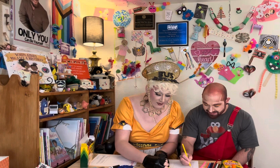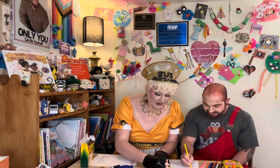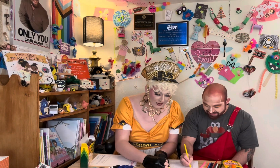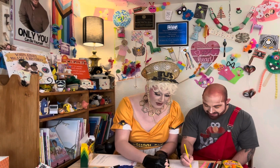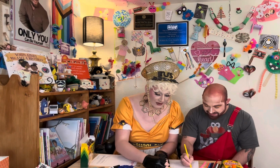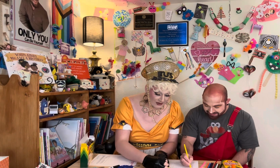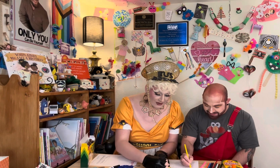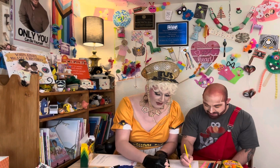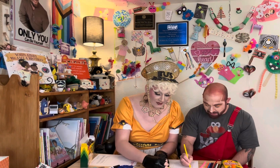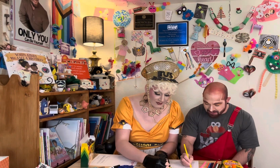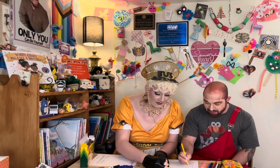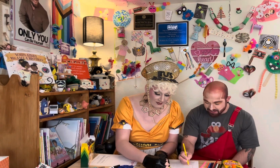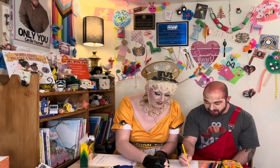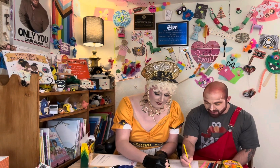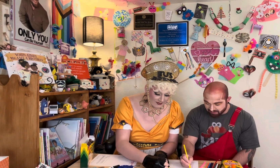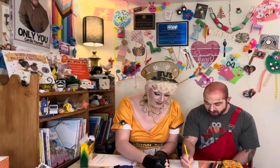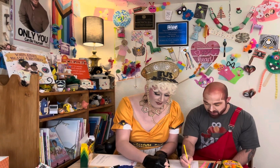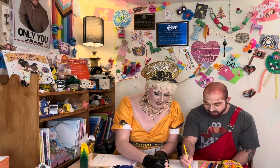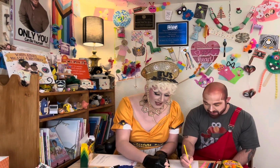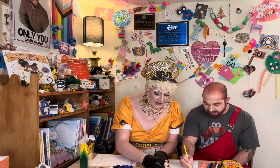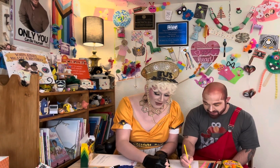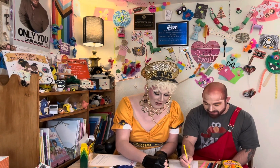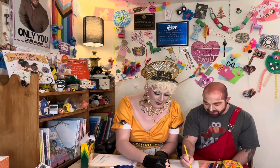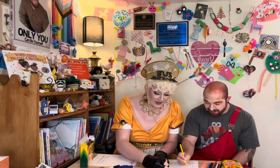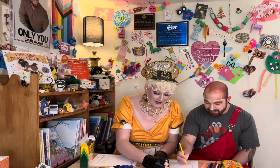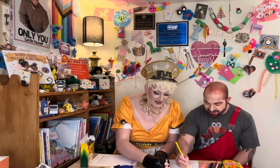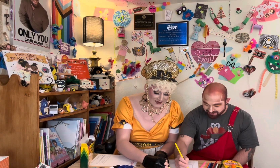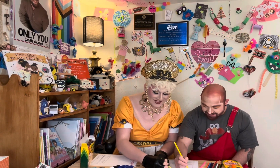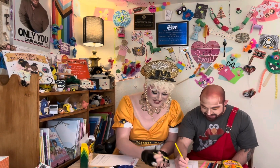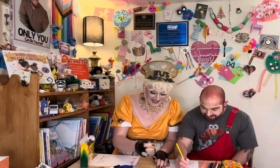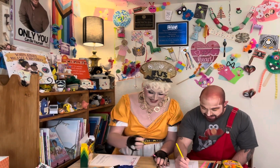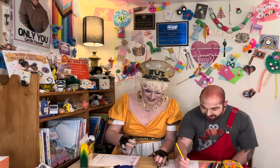we were... BUSTER: Meet Mr. Buster and I'm nowhere to be found. CALI: Nowhere, and you're nowhere to be seen.